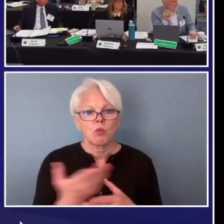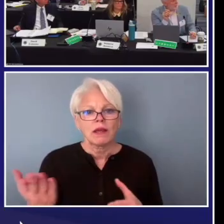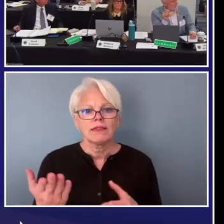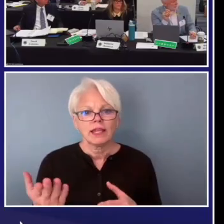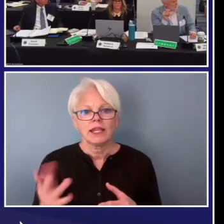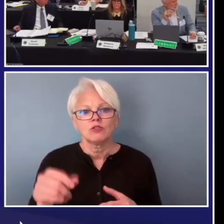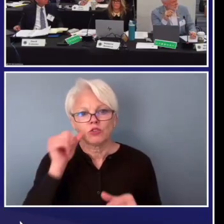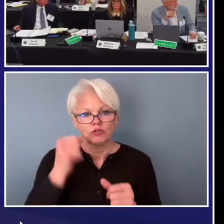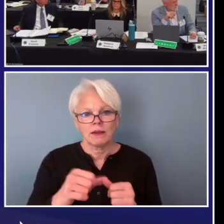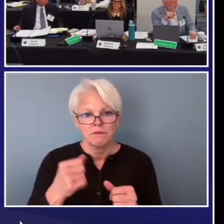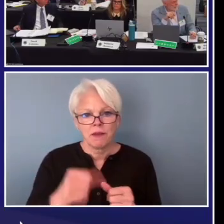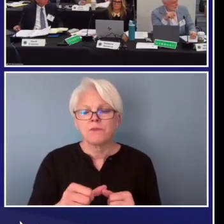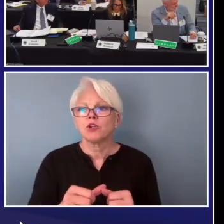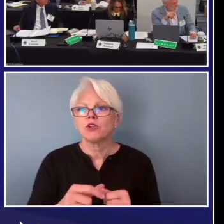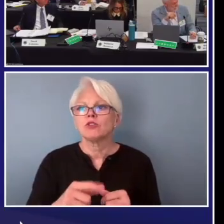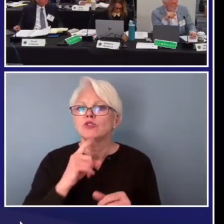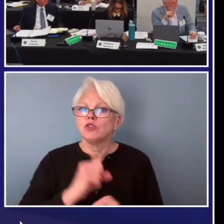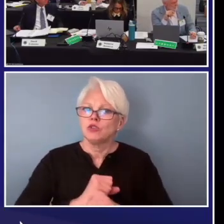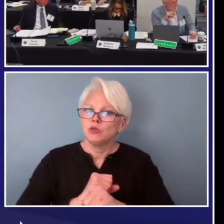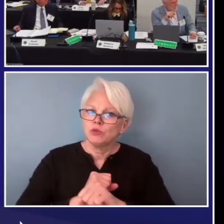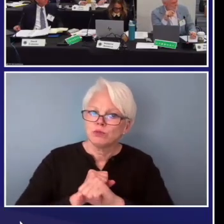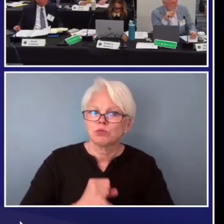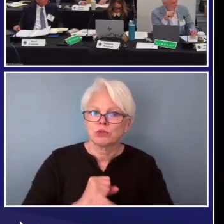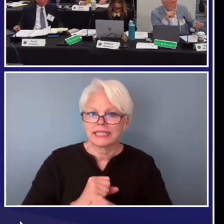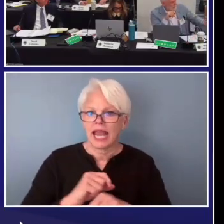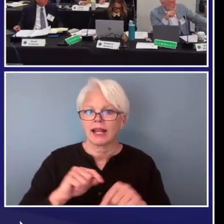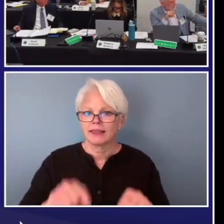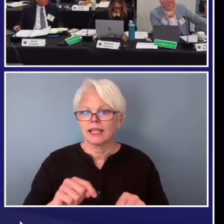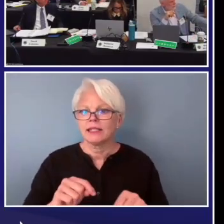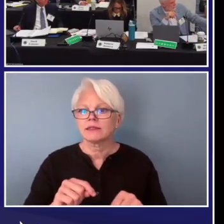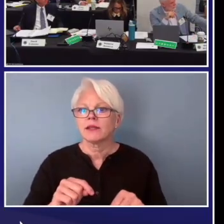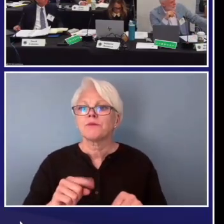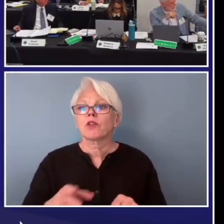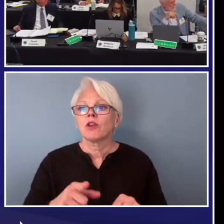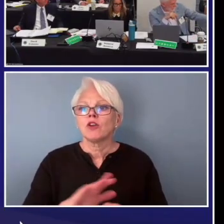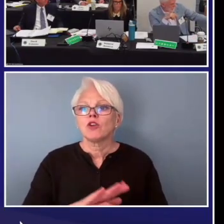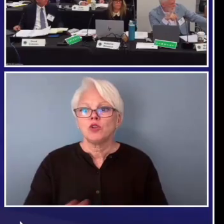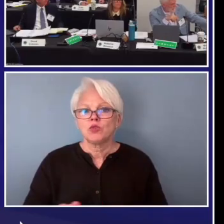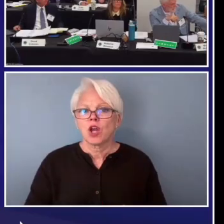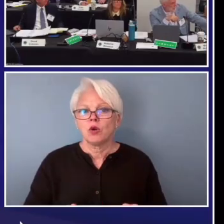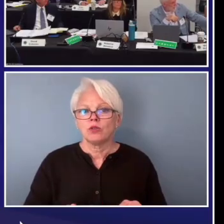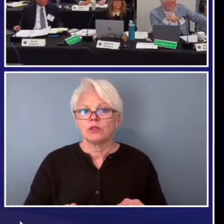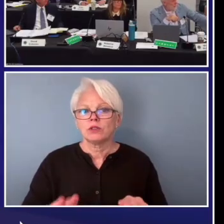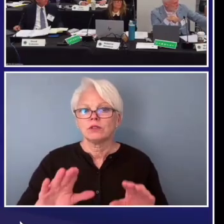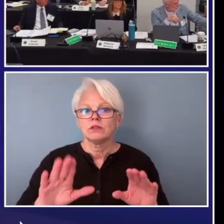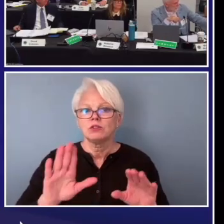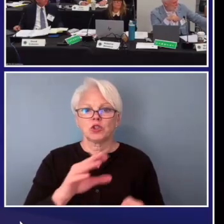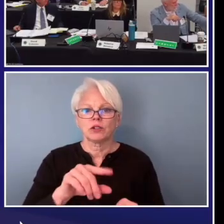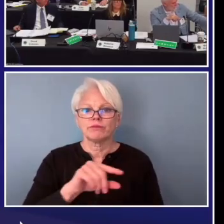in terms of protecting, protecting this is that you don't lose your eligibility, when